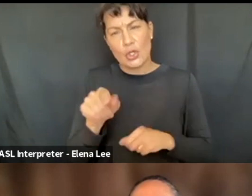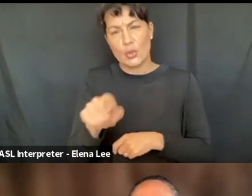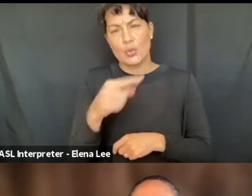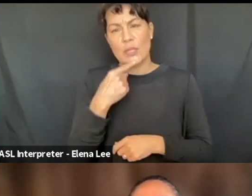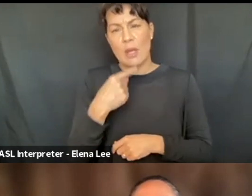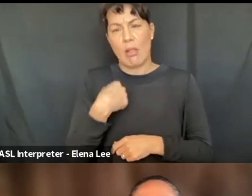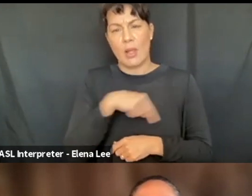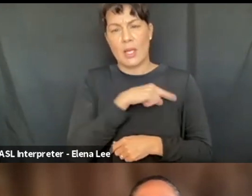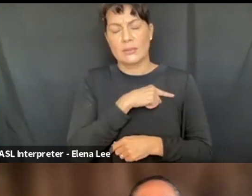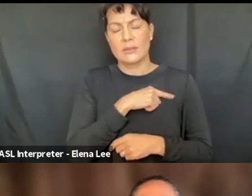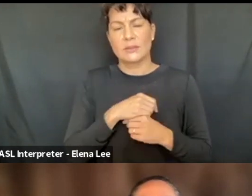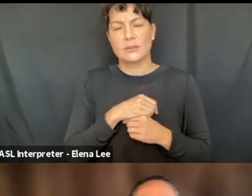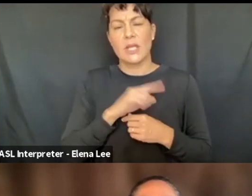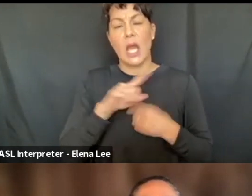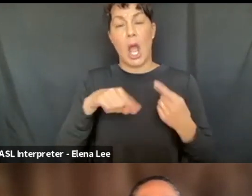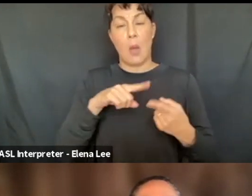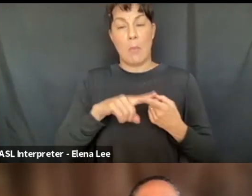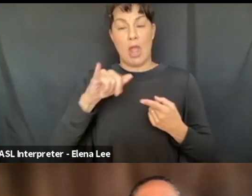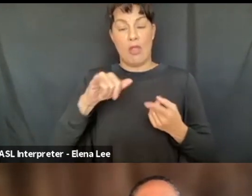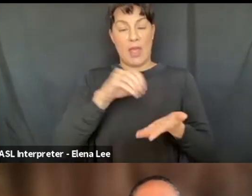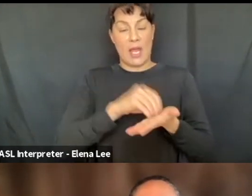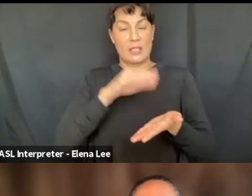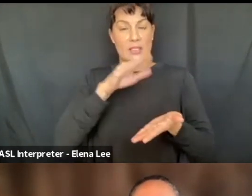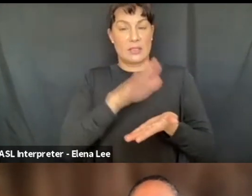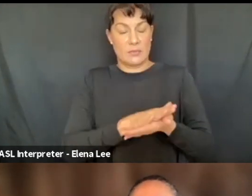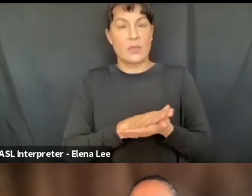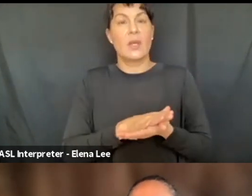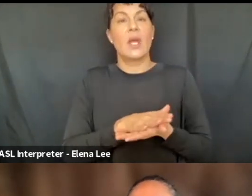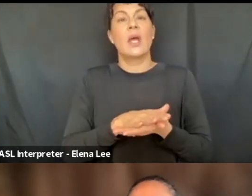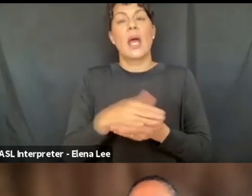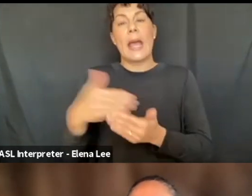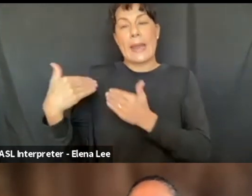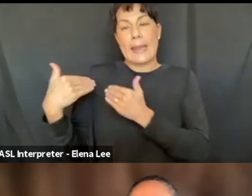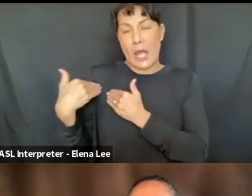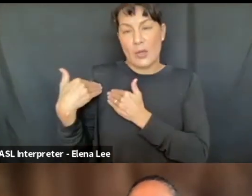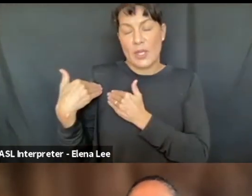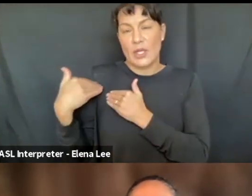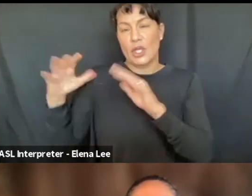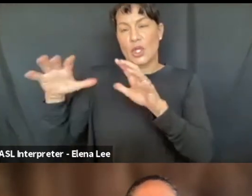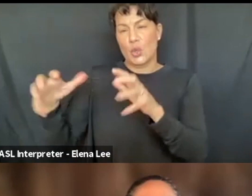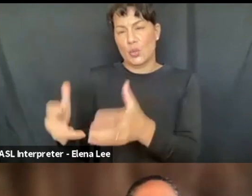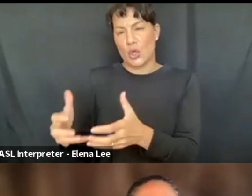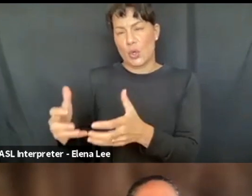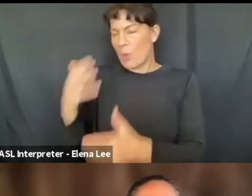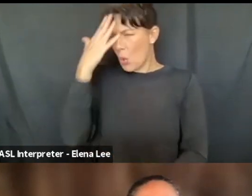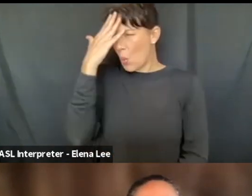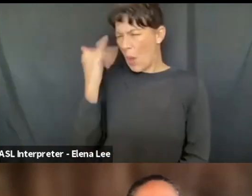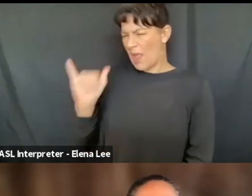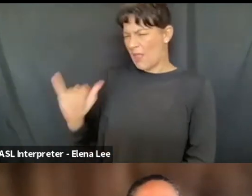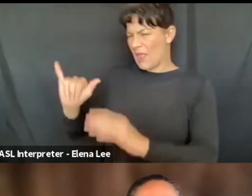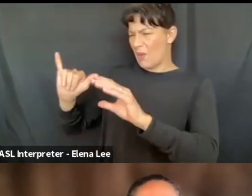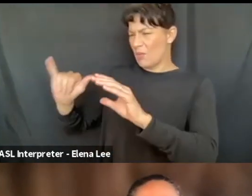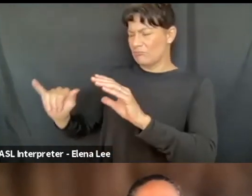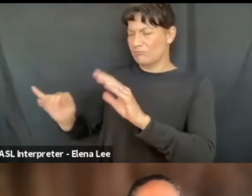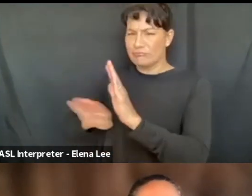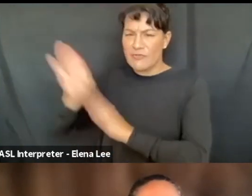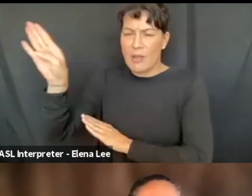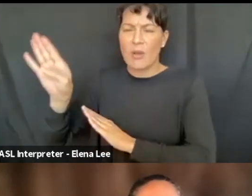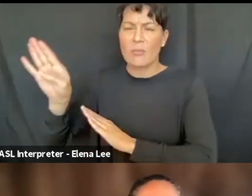about the Documentary Accountability Working Group. Why, when it was formed, and how you're going about your work